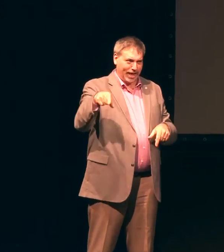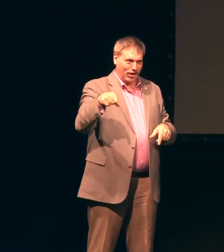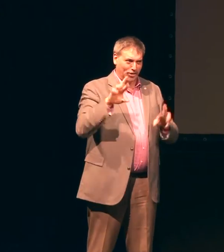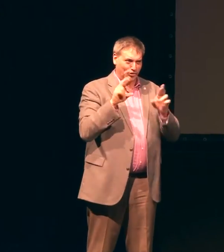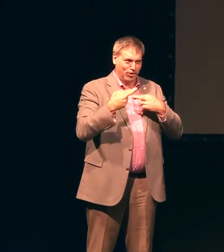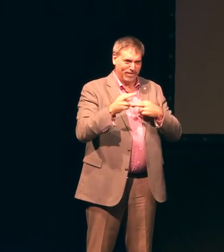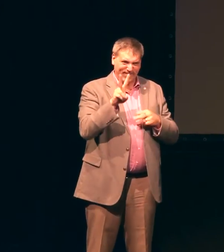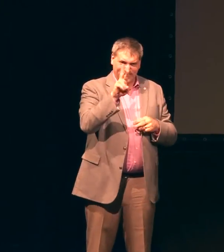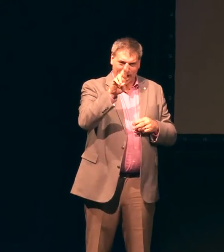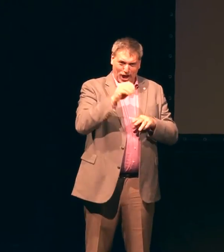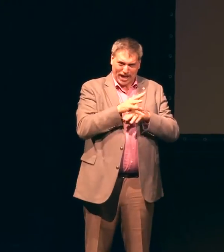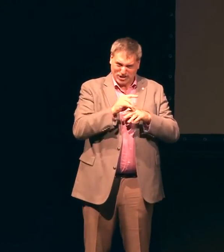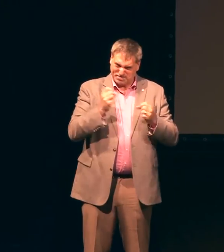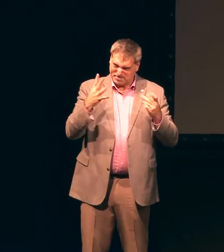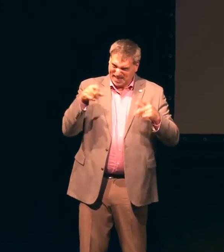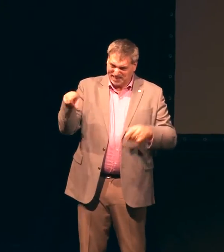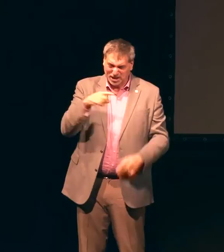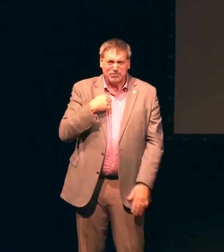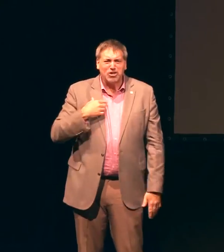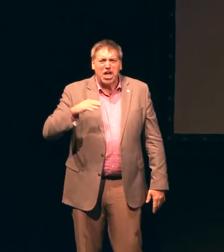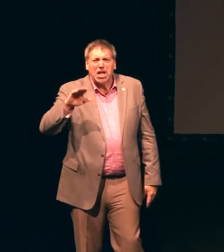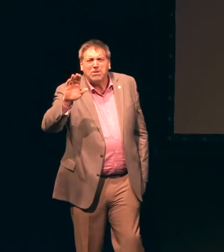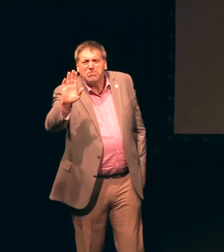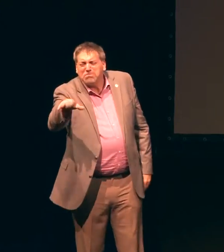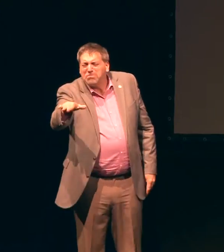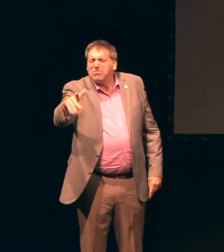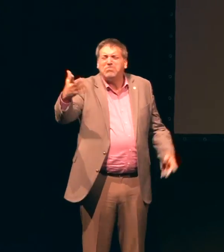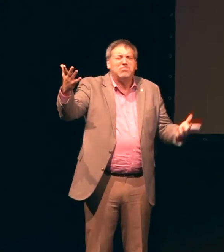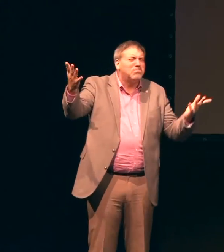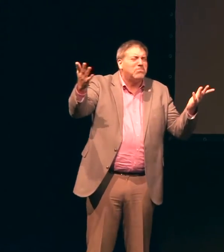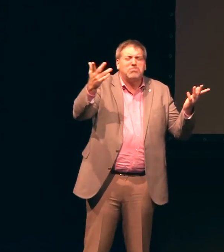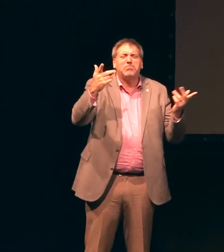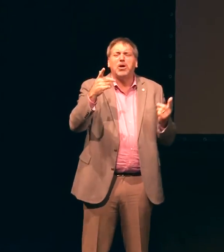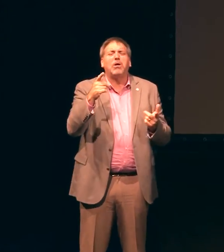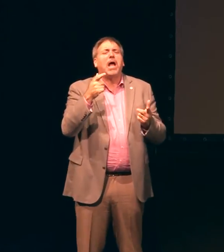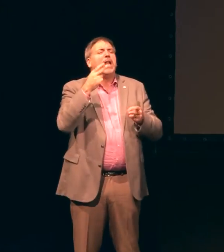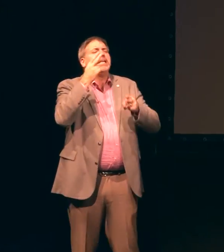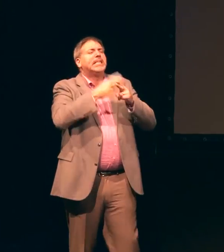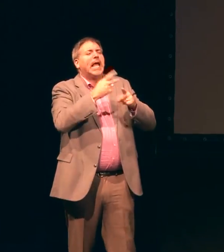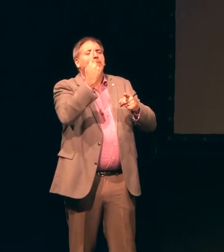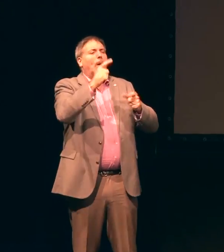were many VR counselors in the room, vocational rehab counselors, and I said, hey,